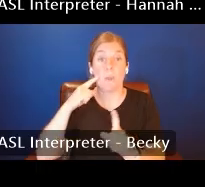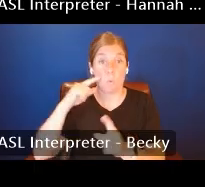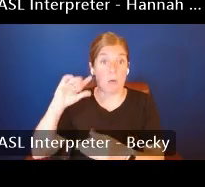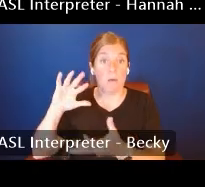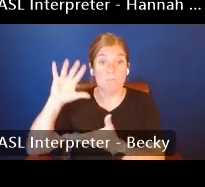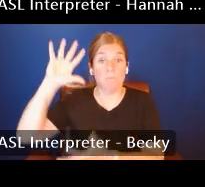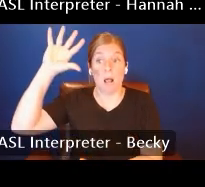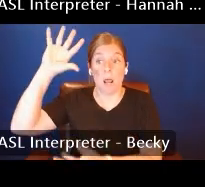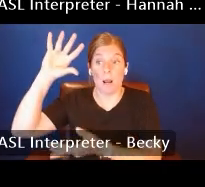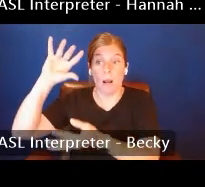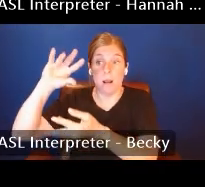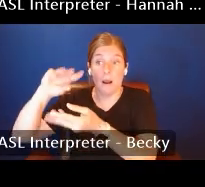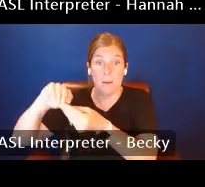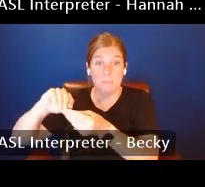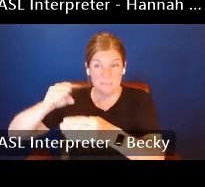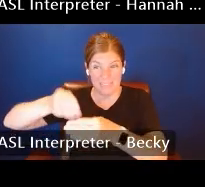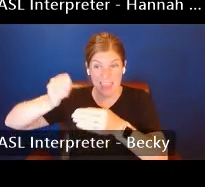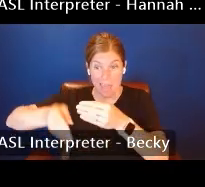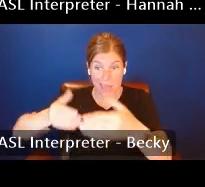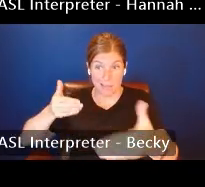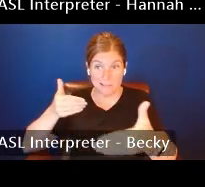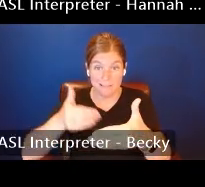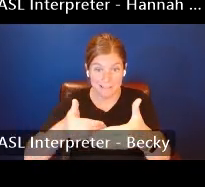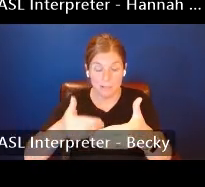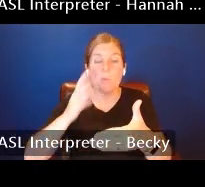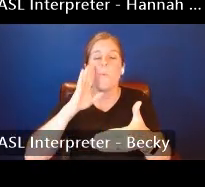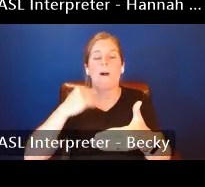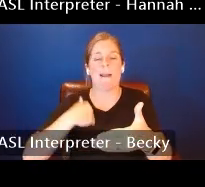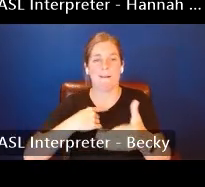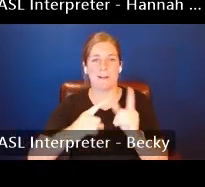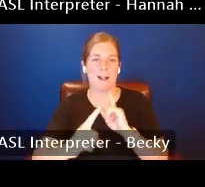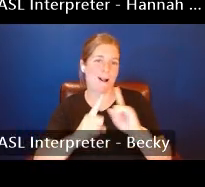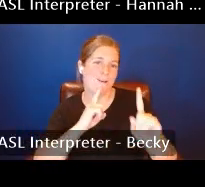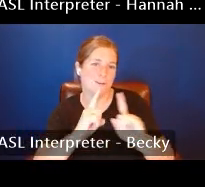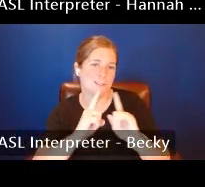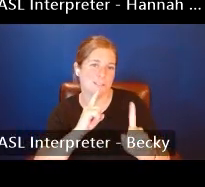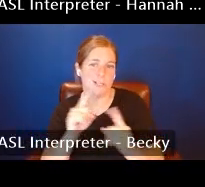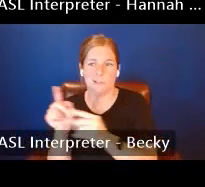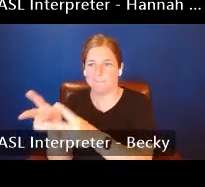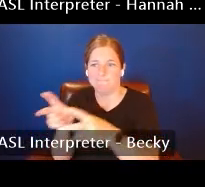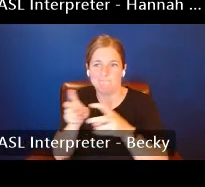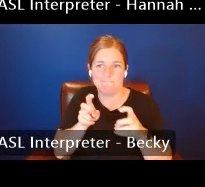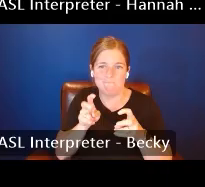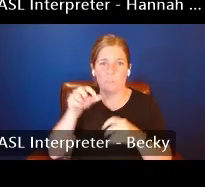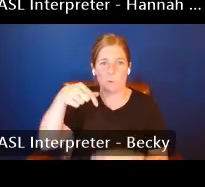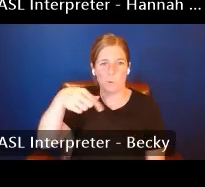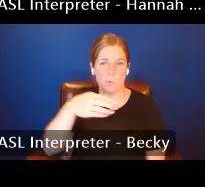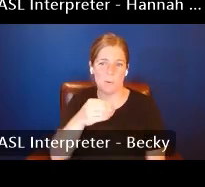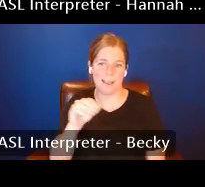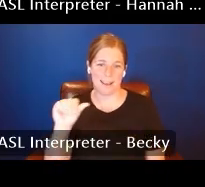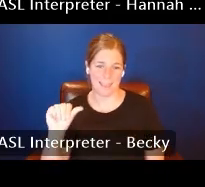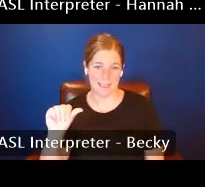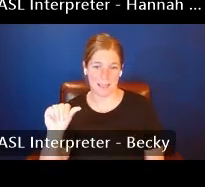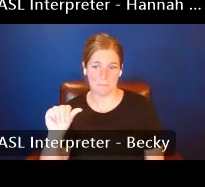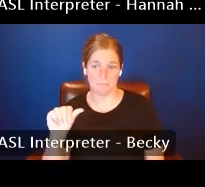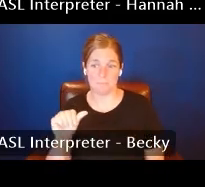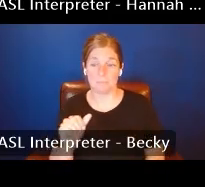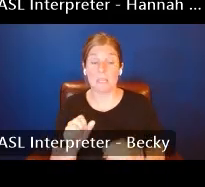The reason being, they're going to have a conversation and a conversational flow. It may be a question that's a clarifying question,